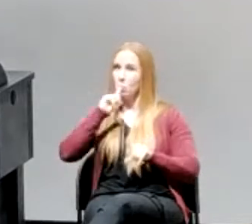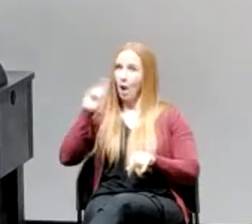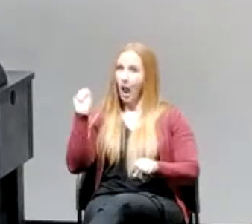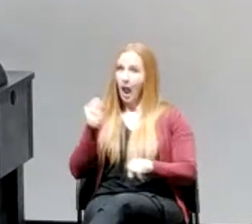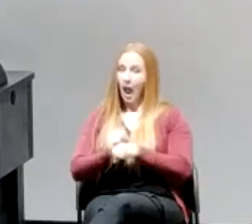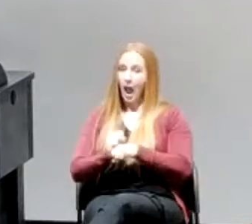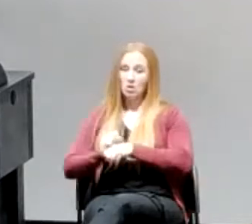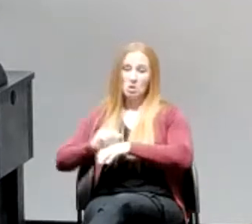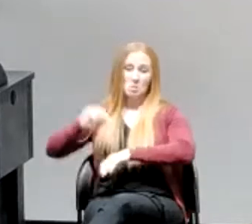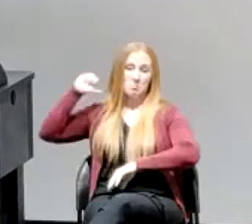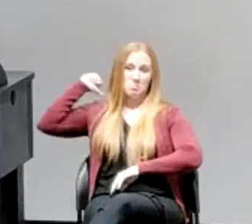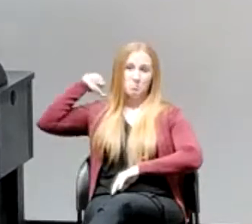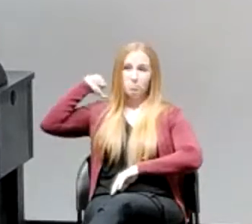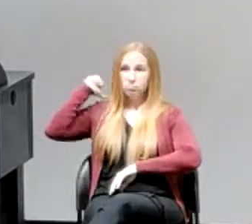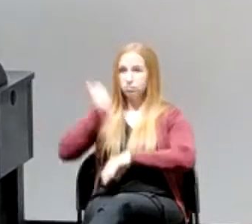Because if the single engine thrust that you're looking